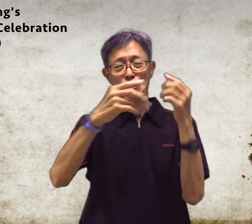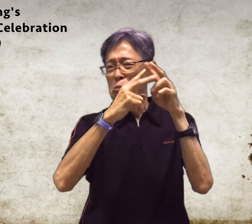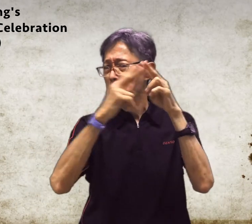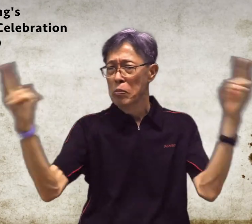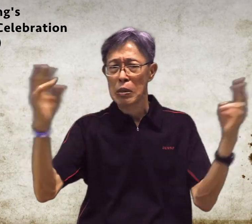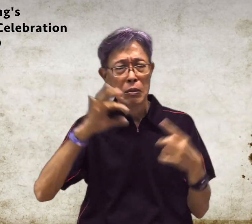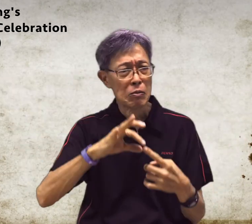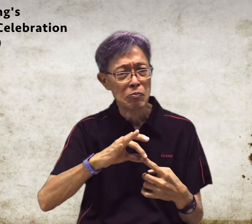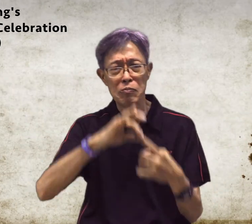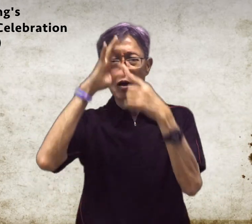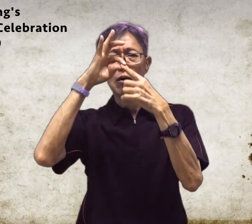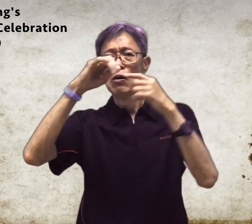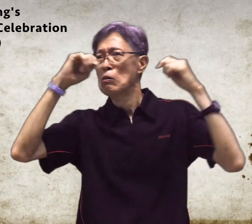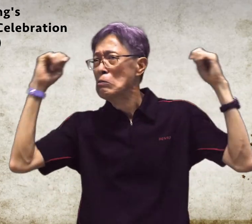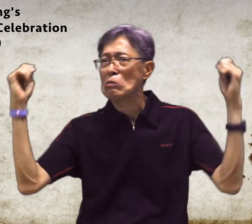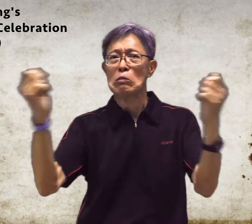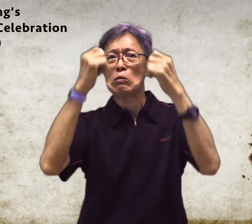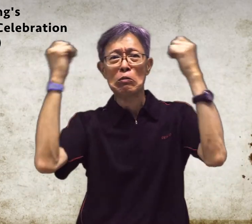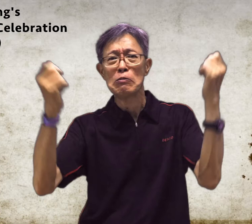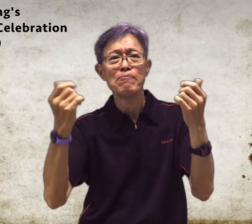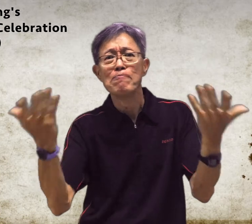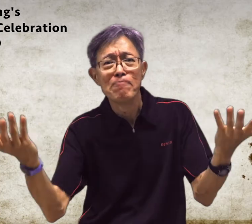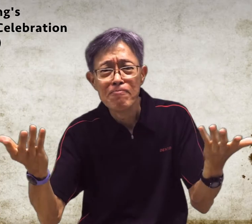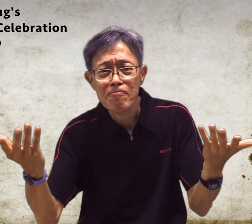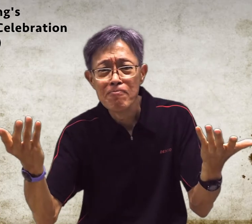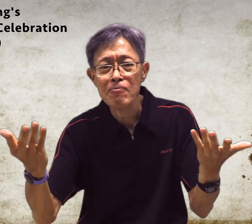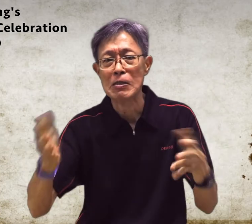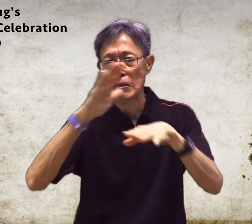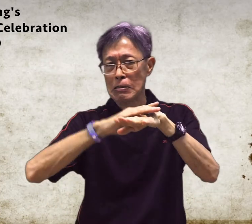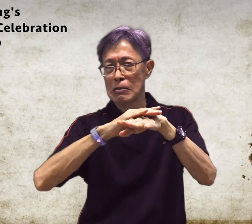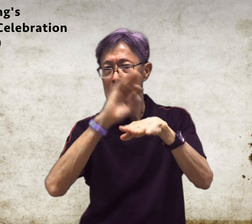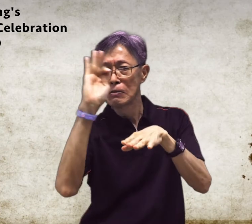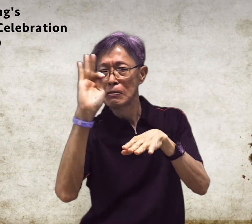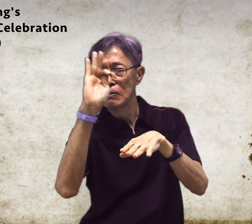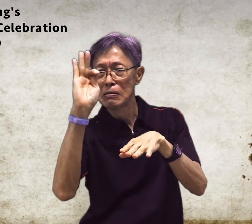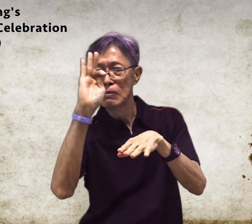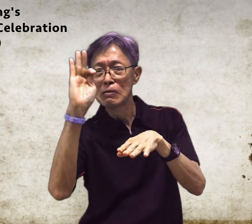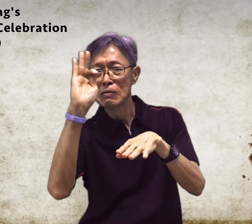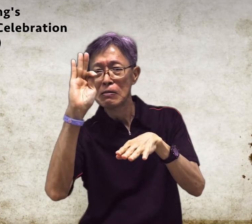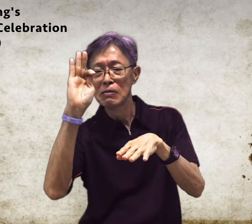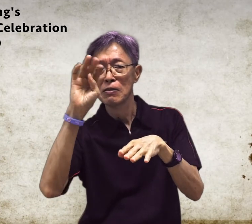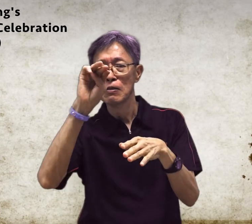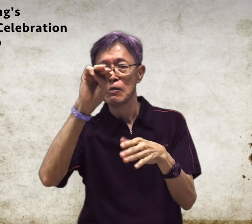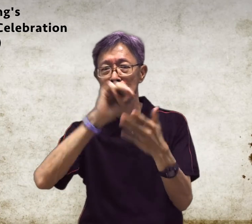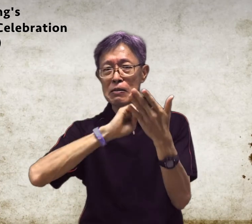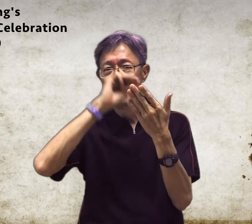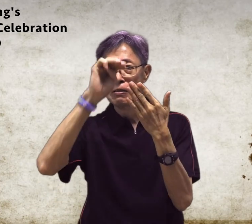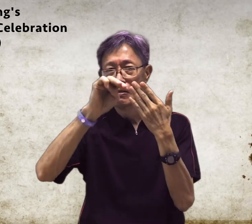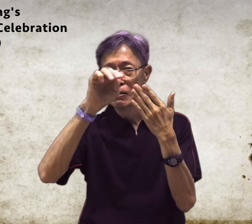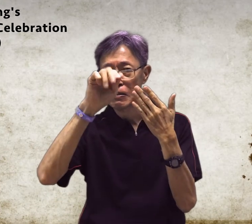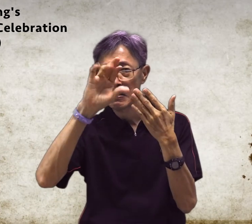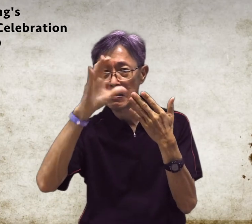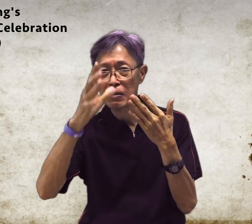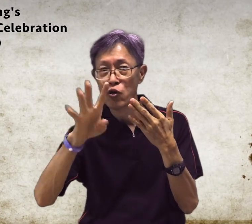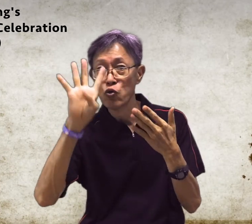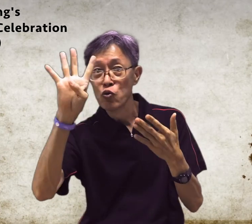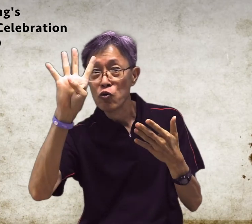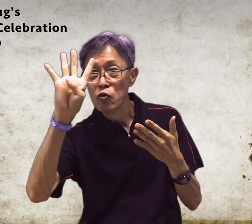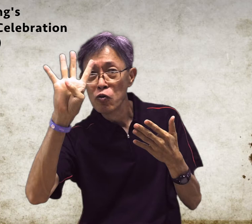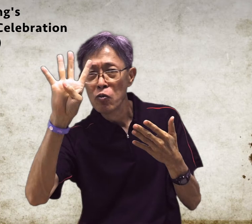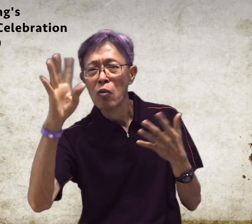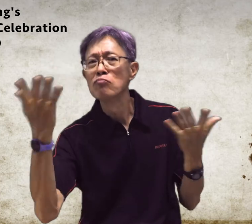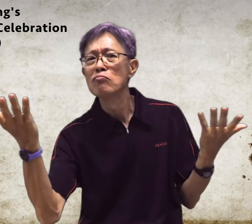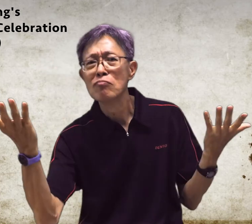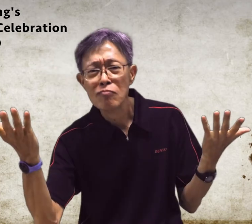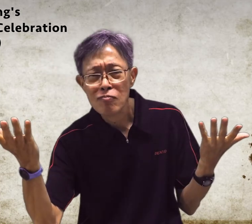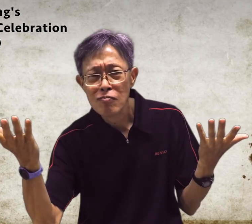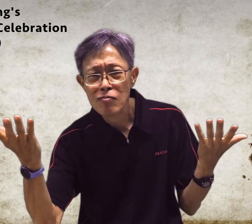It will be a very special celebration held on Friday, 4th March 2016.